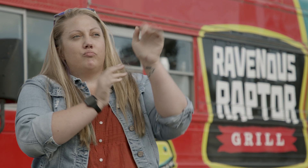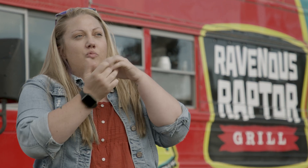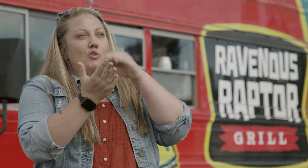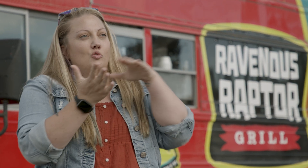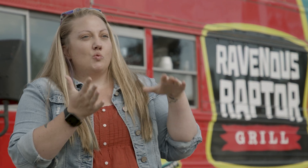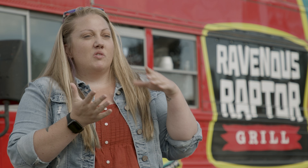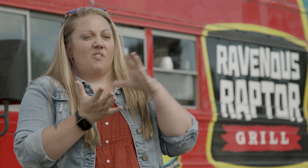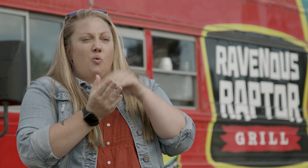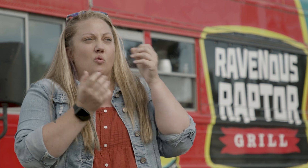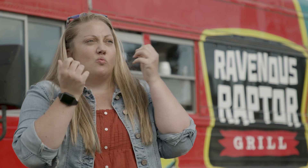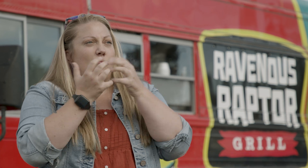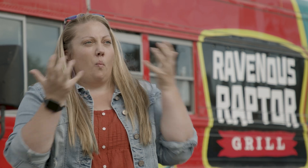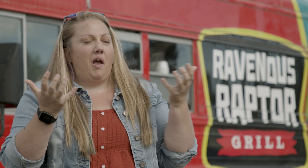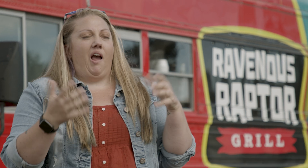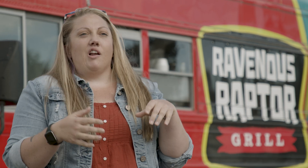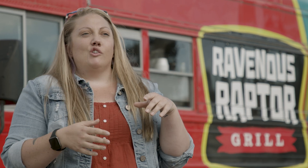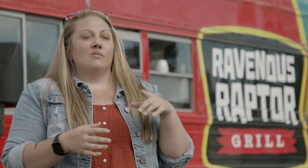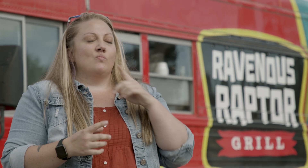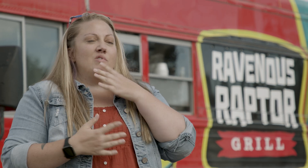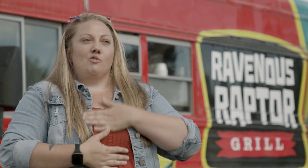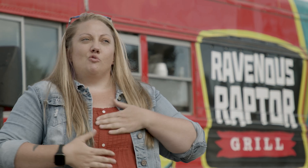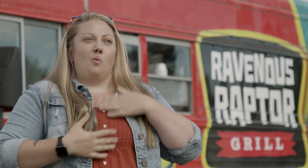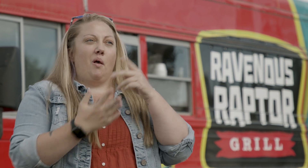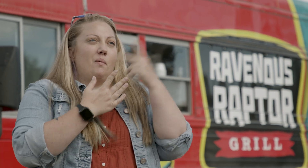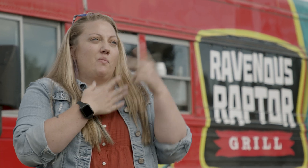They've learned so much and truly enjoy this program.